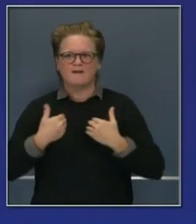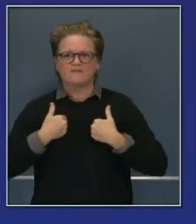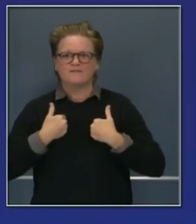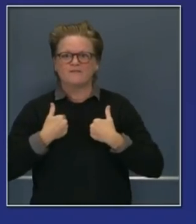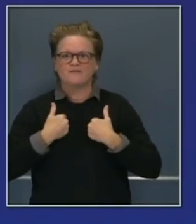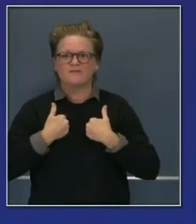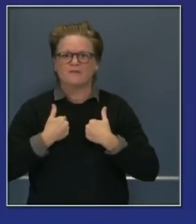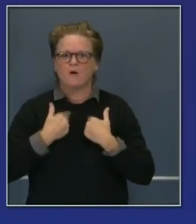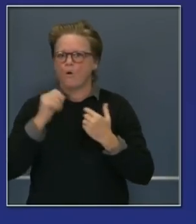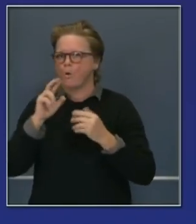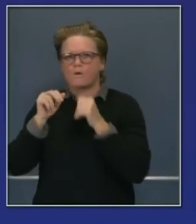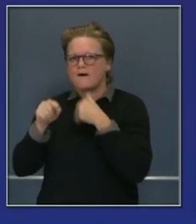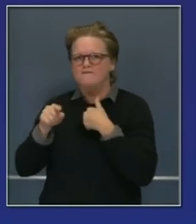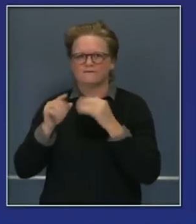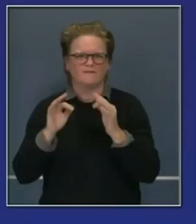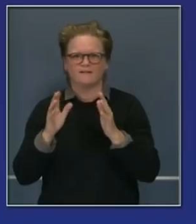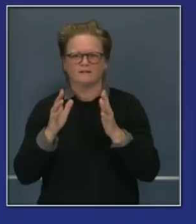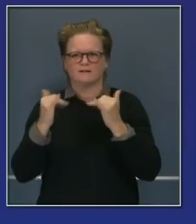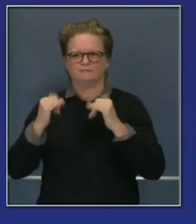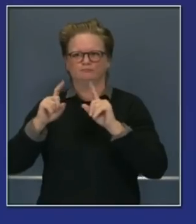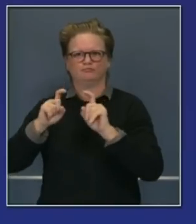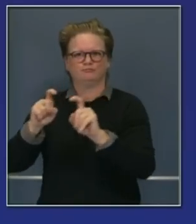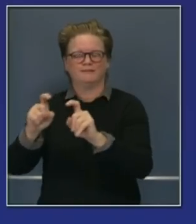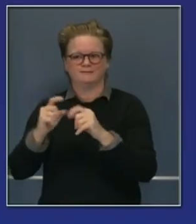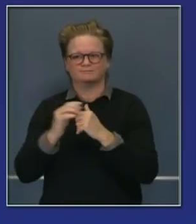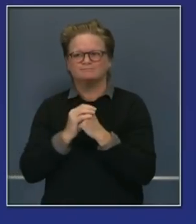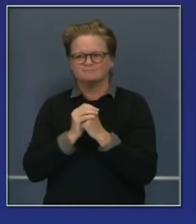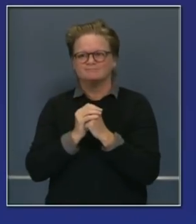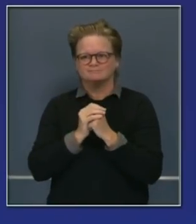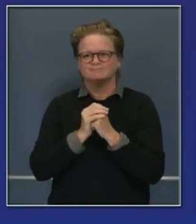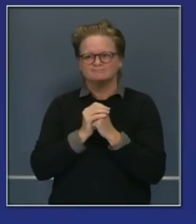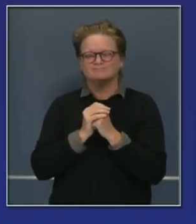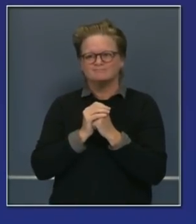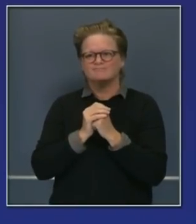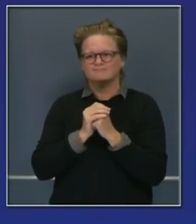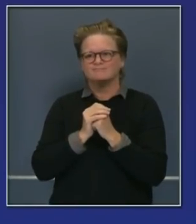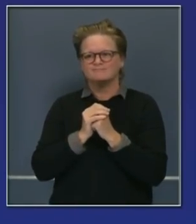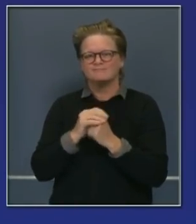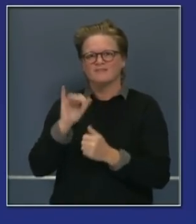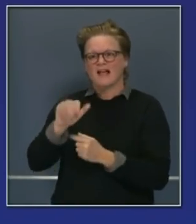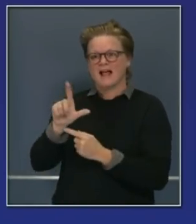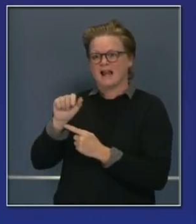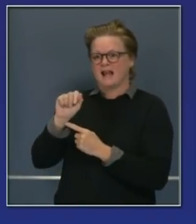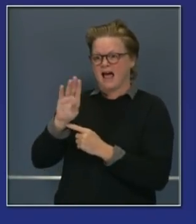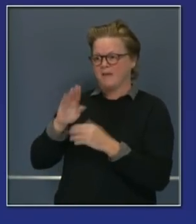JUST A FEW THOUSAND TESTS BEING CONDUCTED A DAY CUMULATIVELY SINCE THE LAB OPENED.